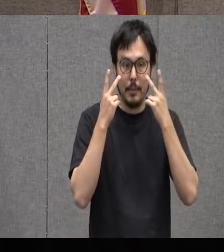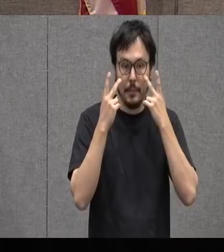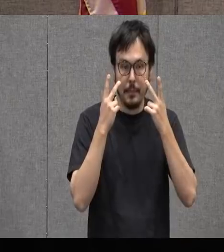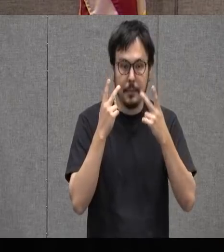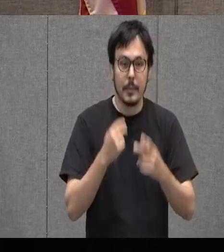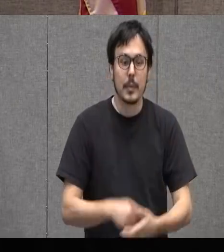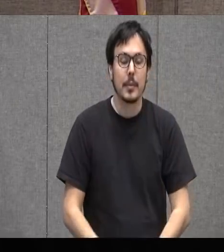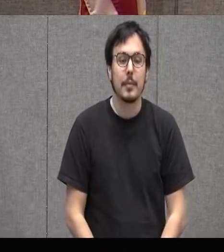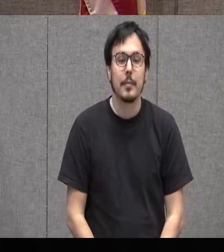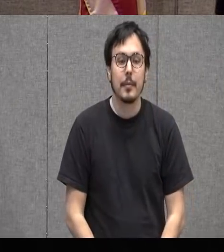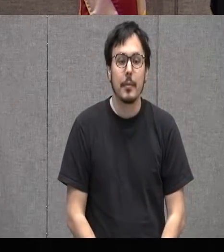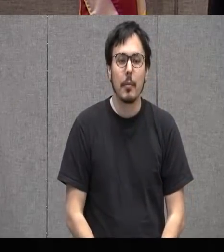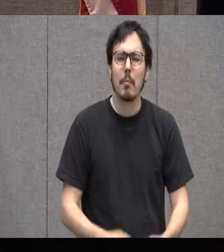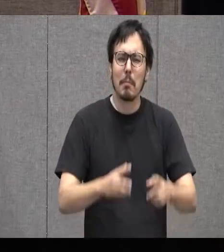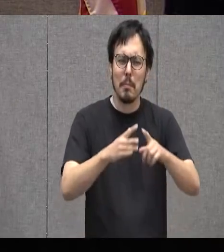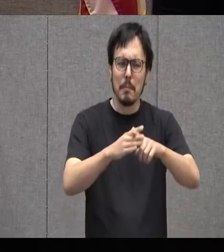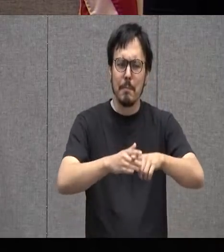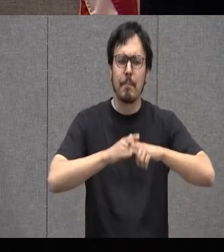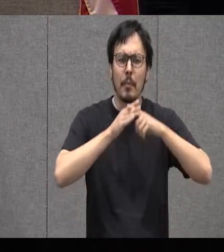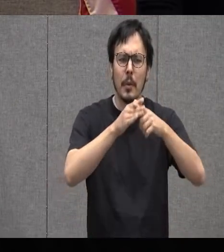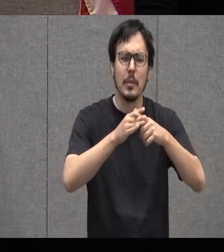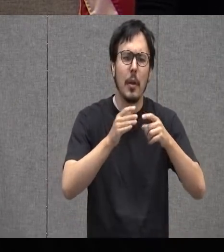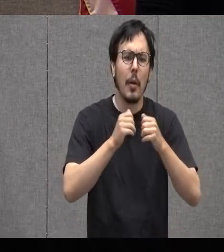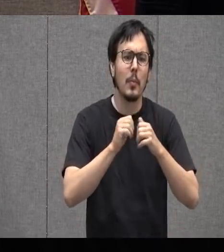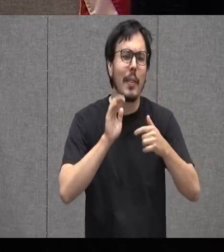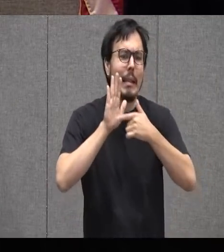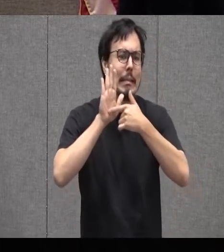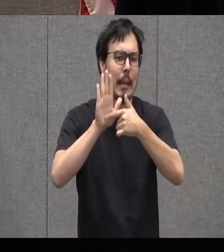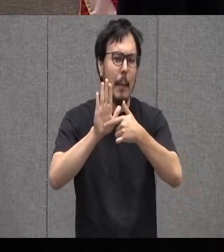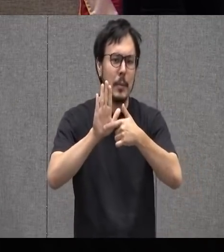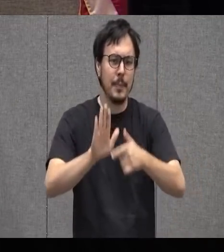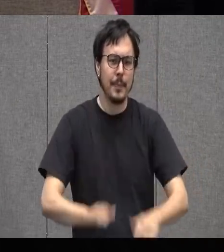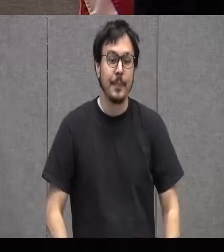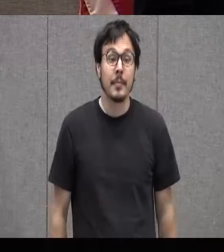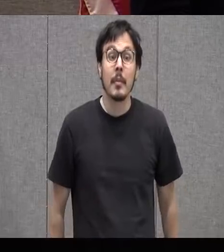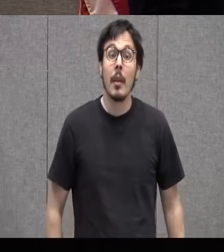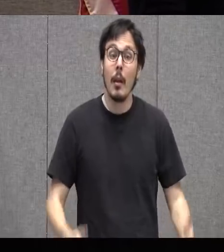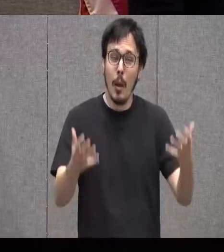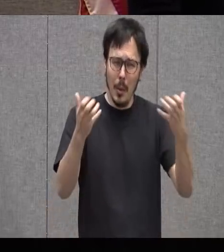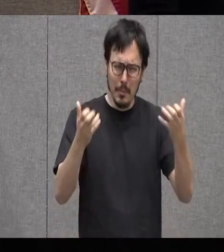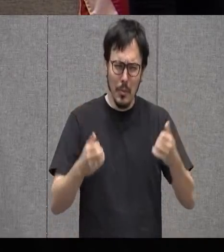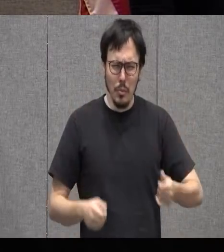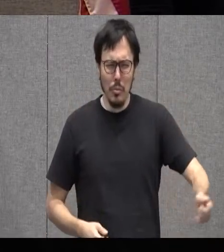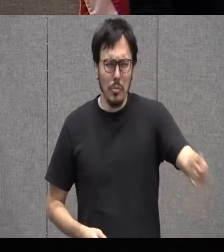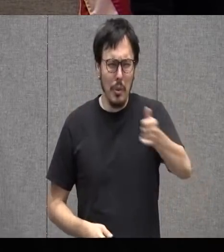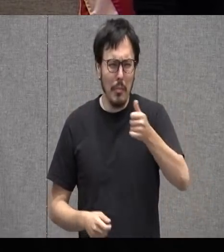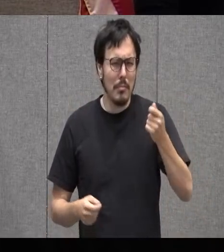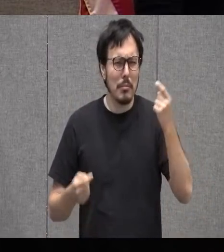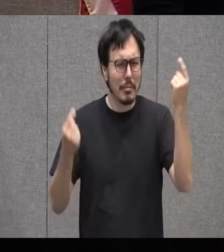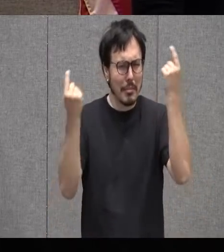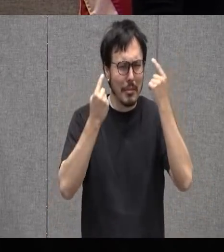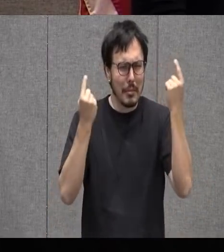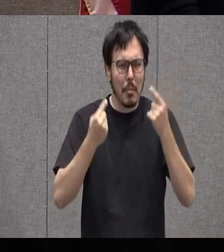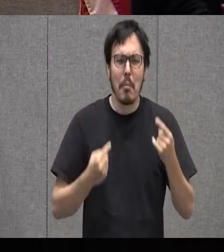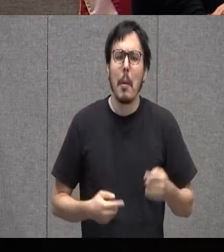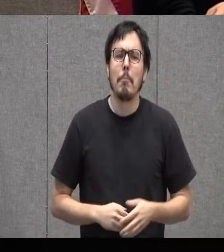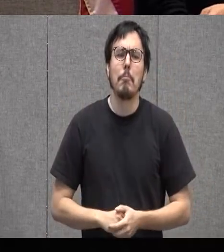So let's start with some examples here, and I want you to think about, when I give you each of these examples,